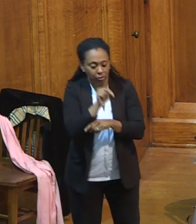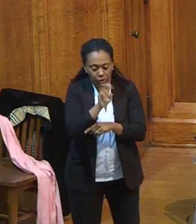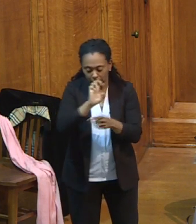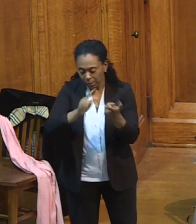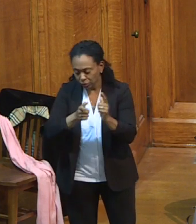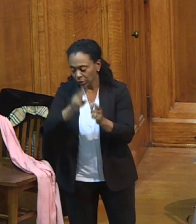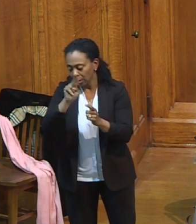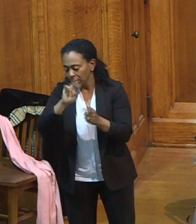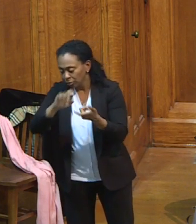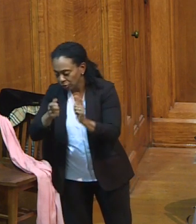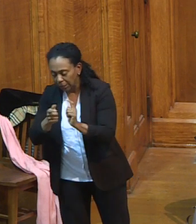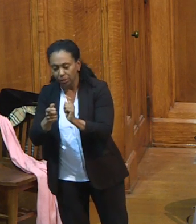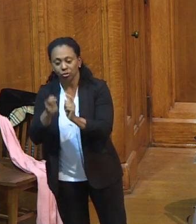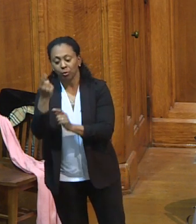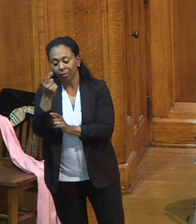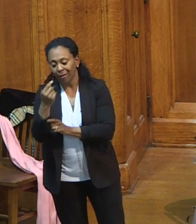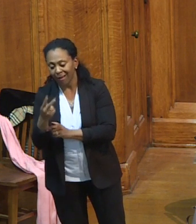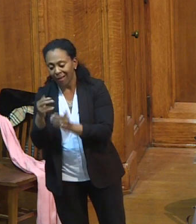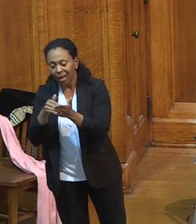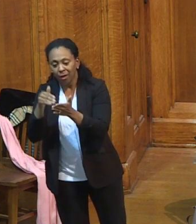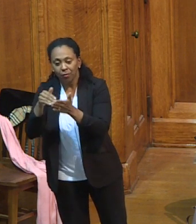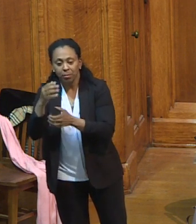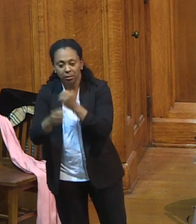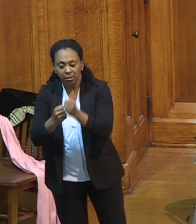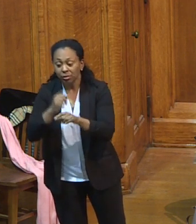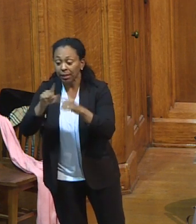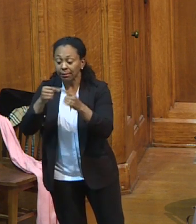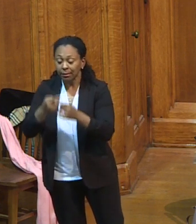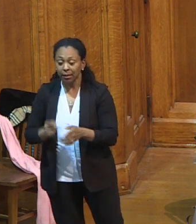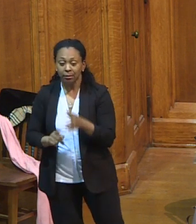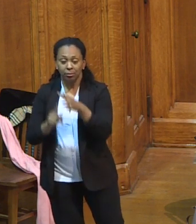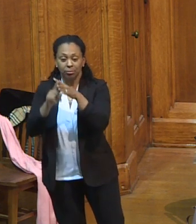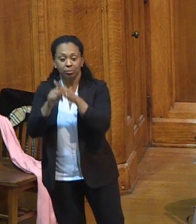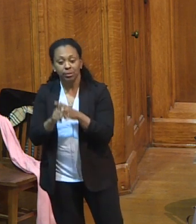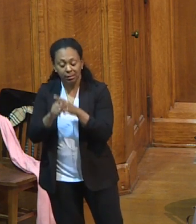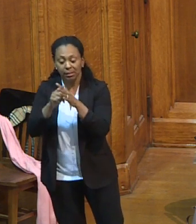and so on for another half a million years and then we see a stone tool specialization,